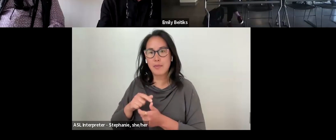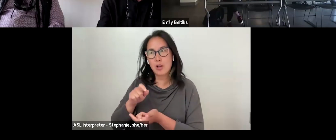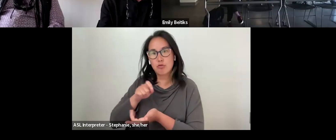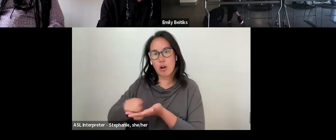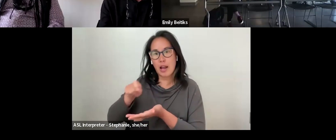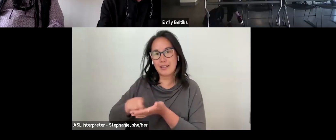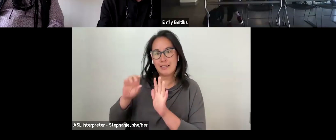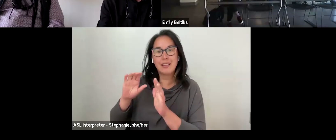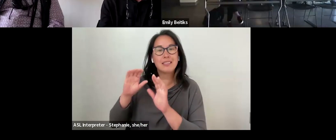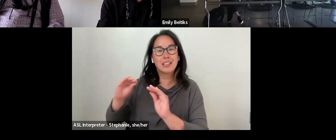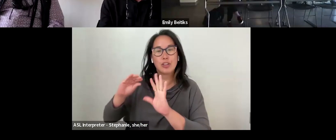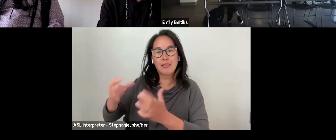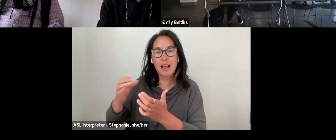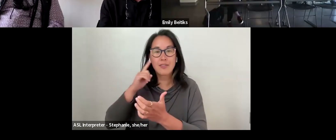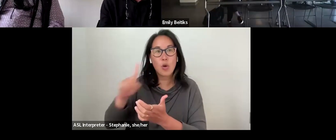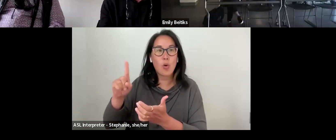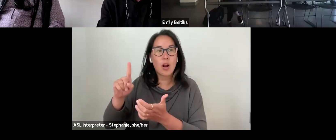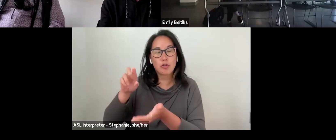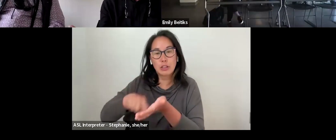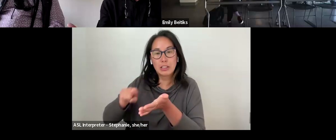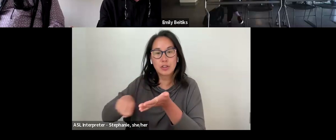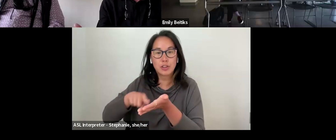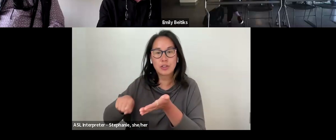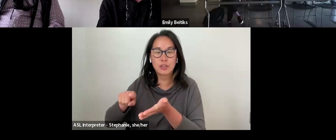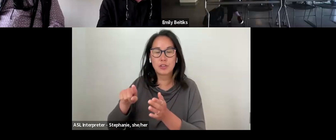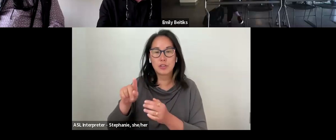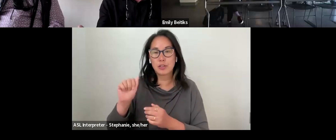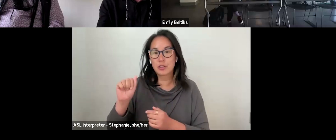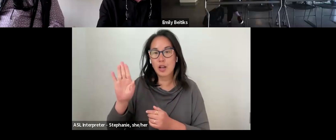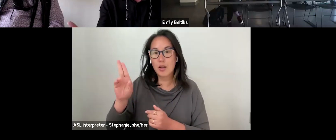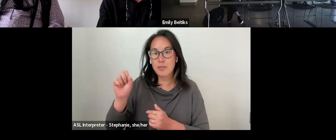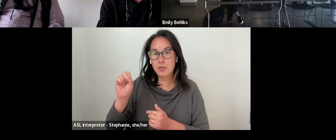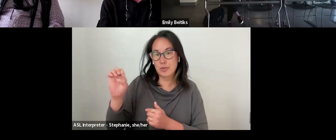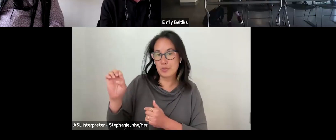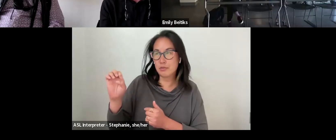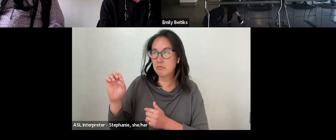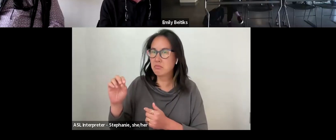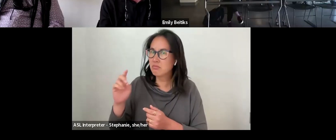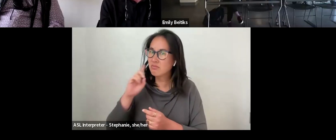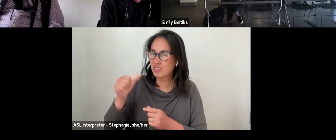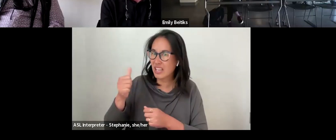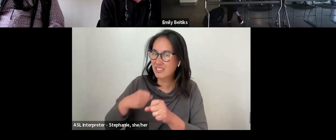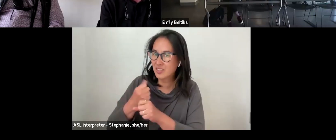for probably about -- I'm probably starting my 10th year now. Ninth or 10th year.